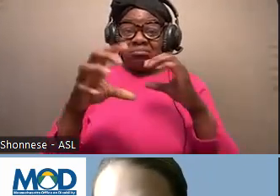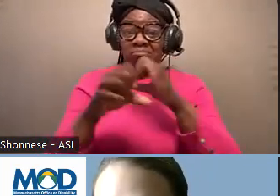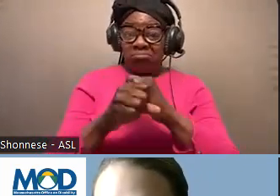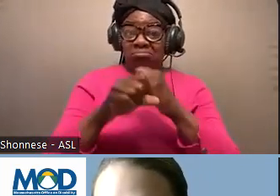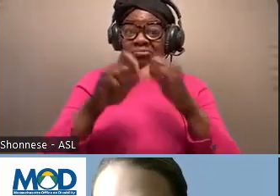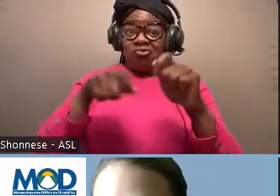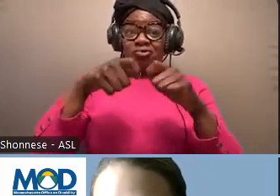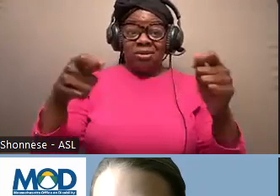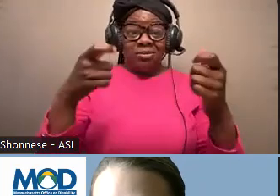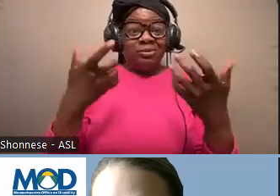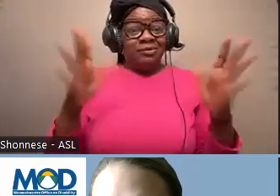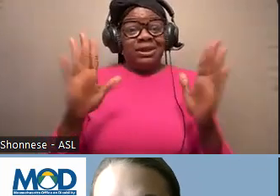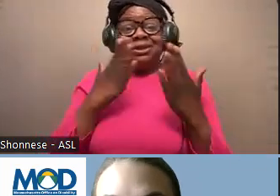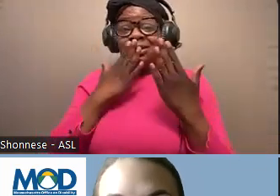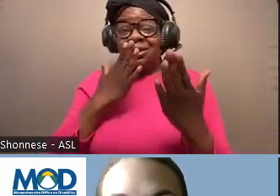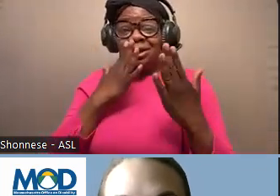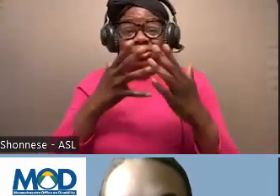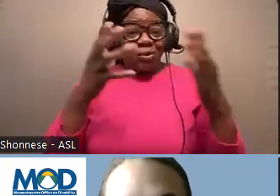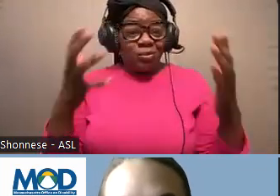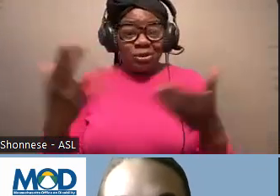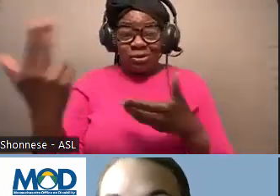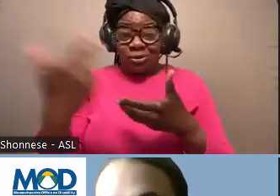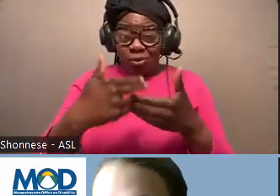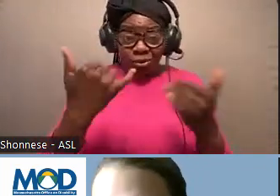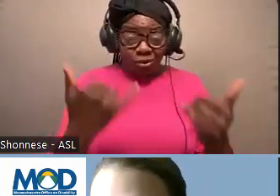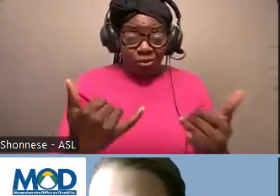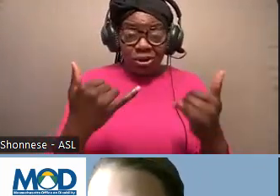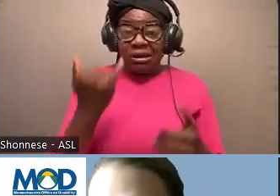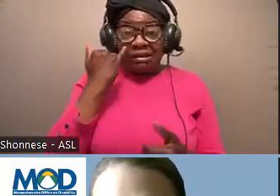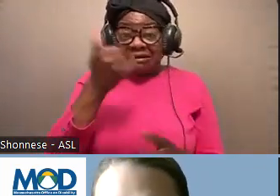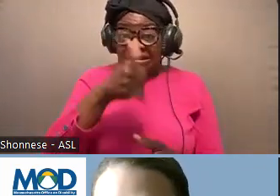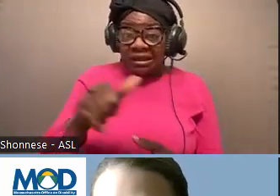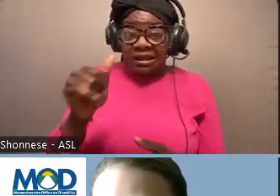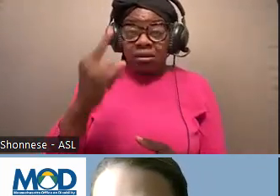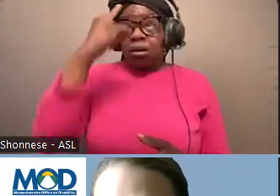so much for coming! If you have questions, please follow-up with